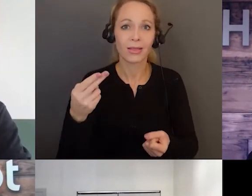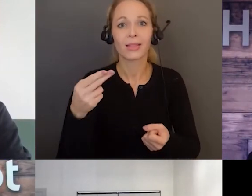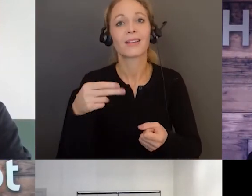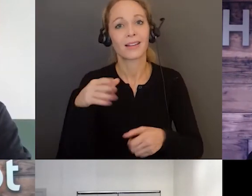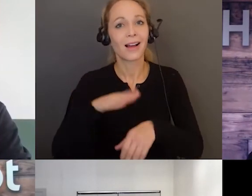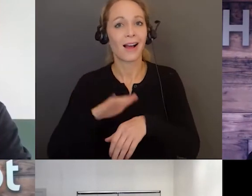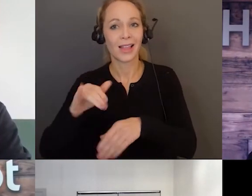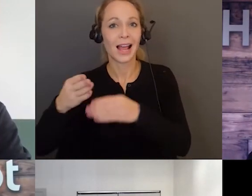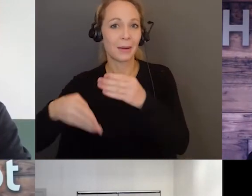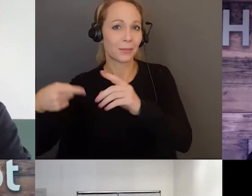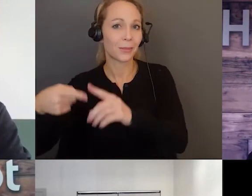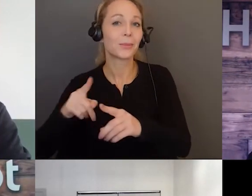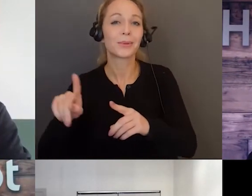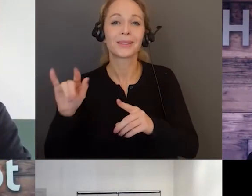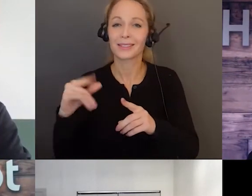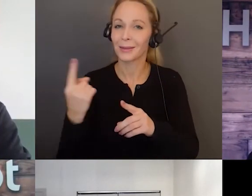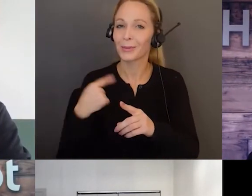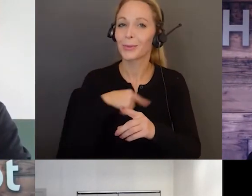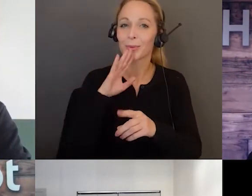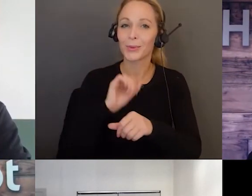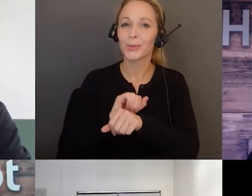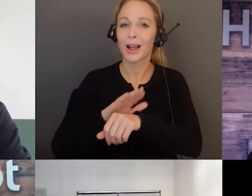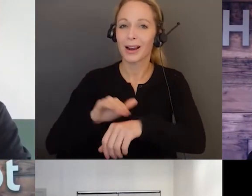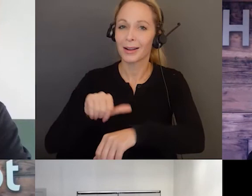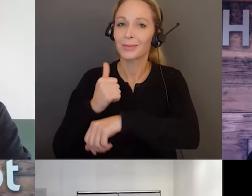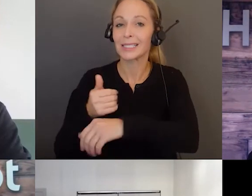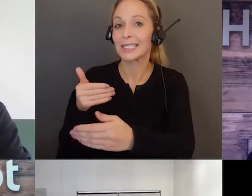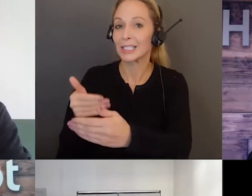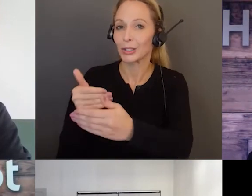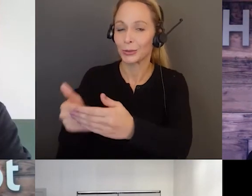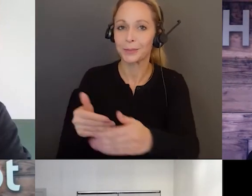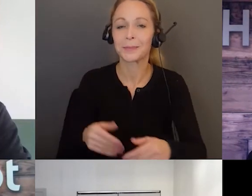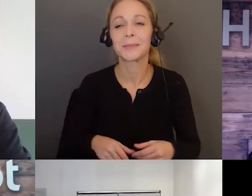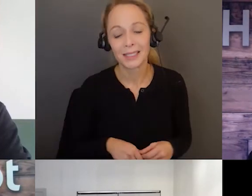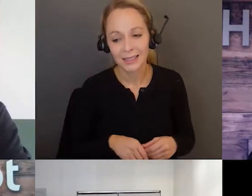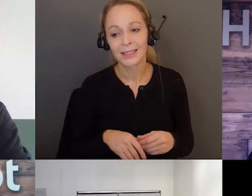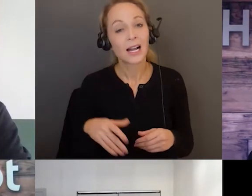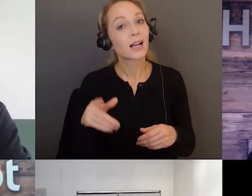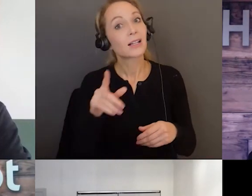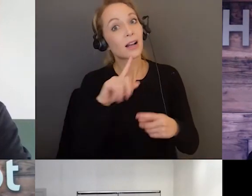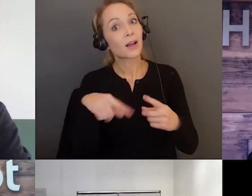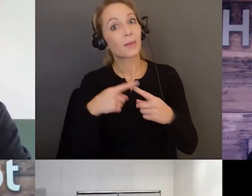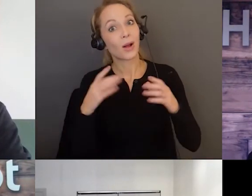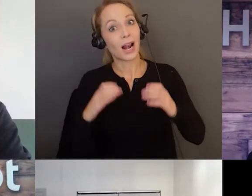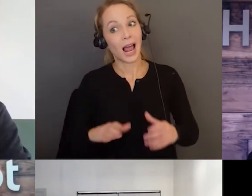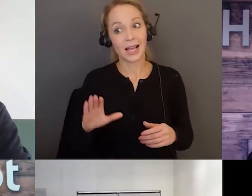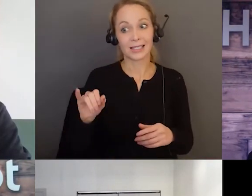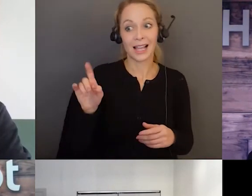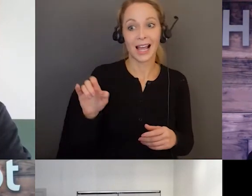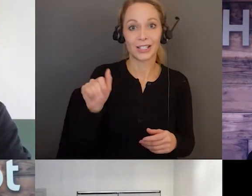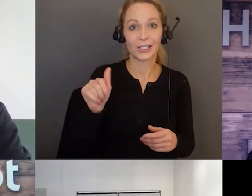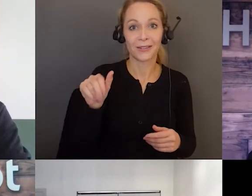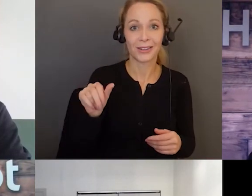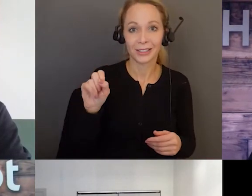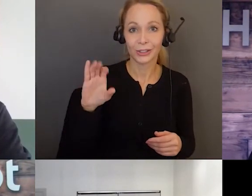WE'LL BE WORKING ON IMPLEMENTING THAT IN THE NEAR TERM AND AS FAR AS CLIENT SIDE JAVASCRIPT GOES, IT WOULDN'T